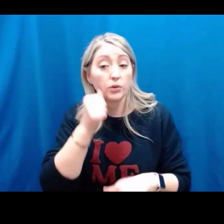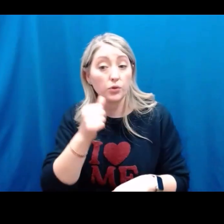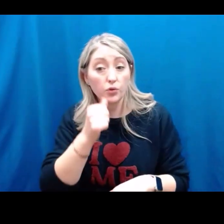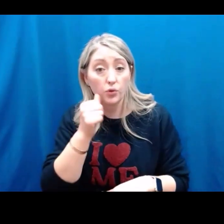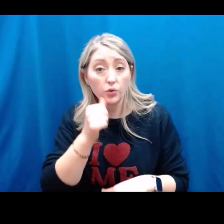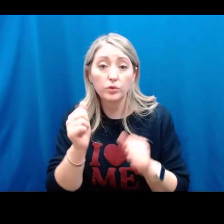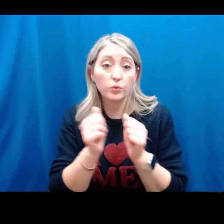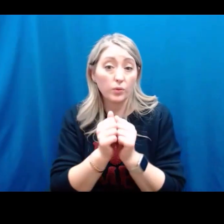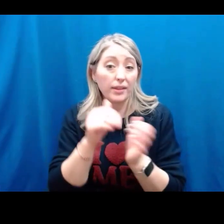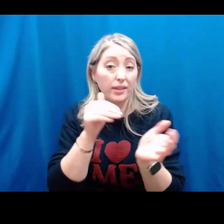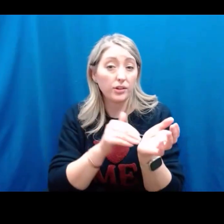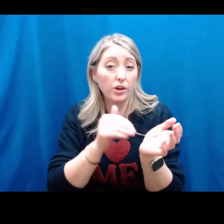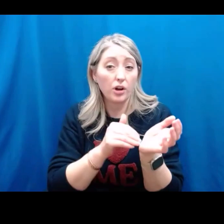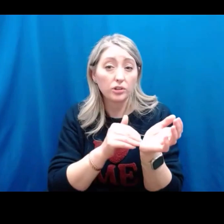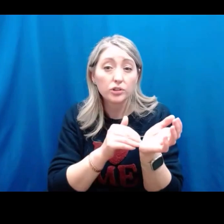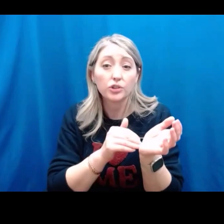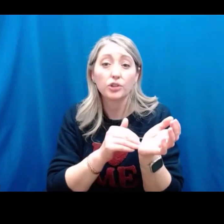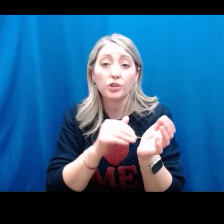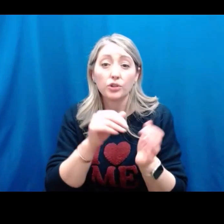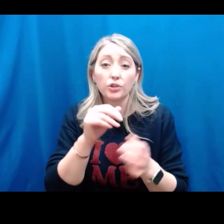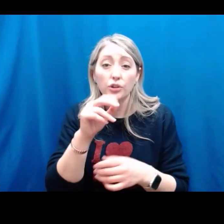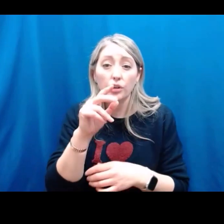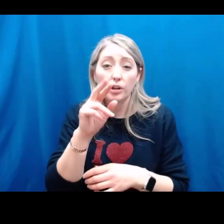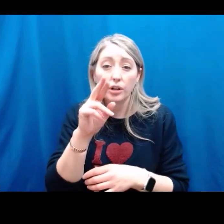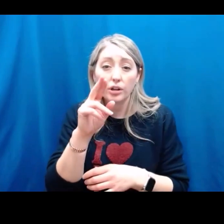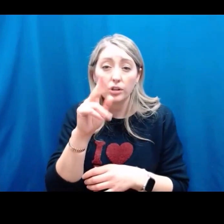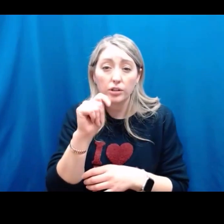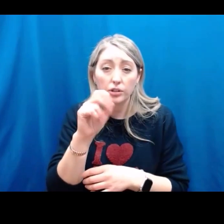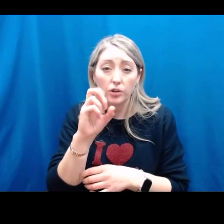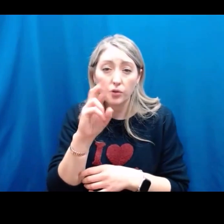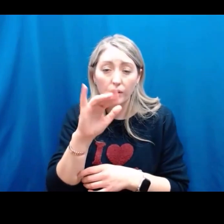I think that's going to be very exciting, in case you didn't get